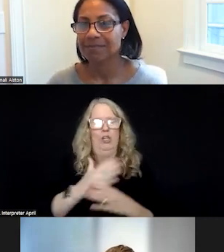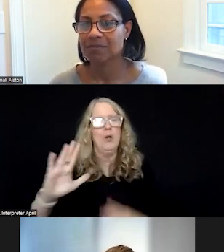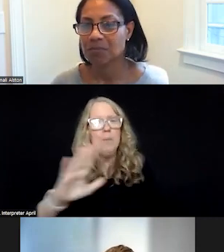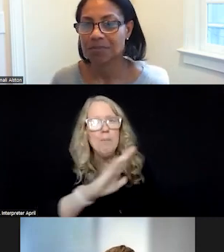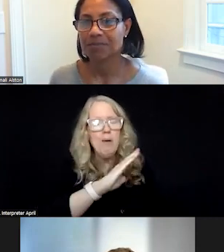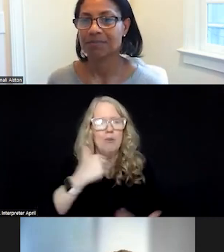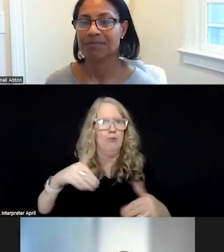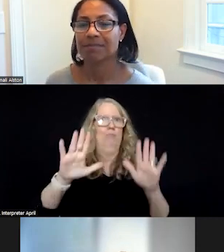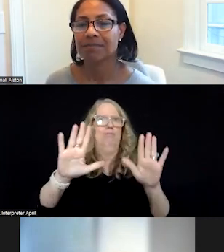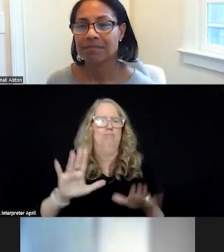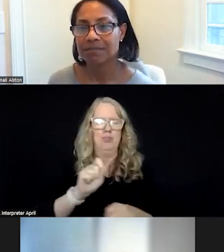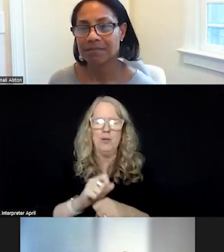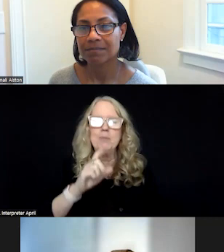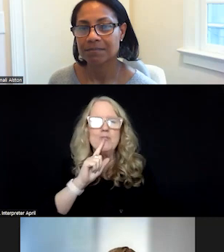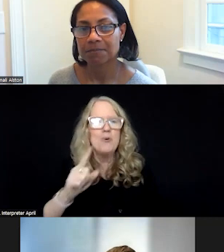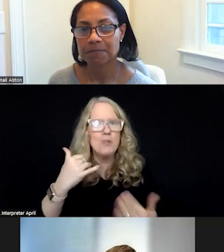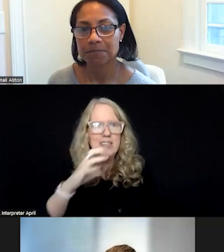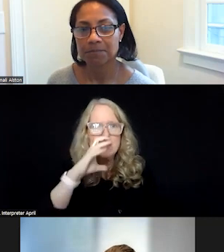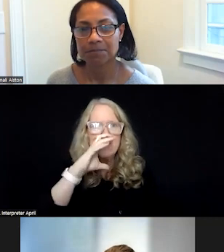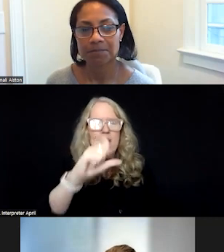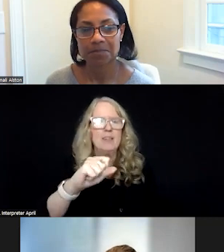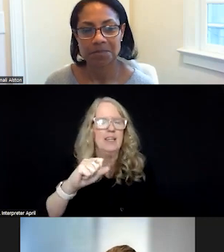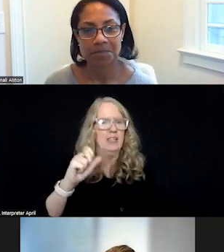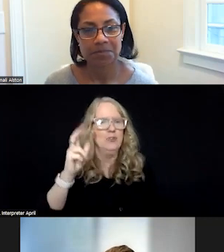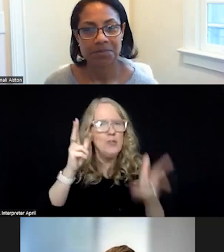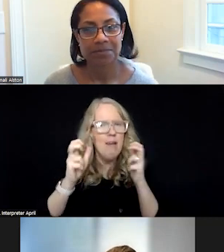WORK. REALLY FASCINATING TO HEAR HOW YOU GUYS ARE BUILDING OUT